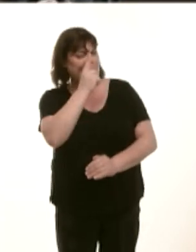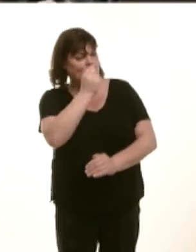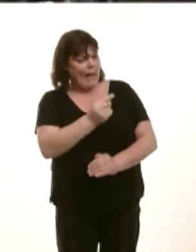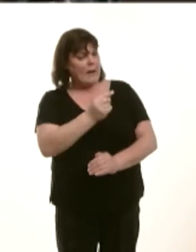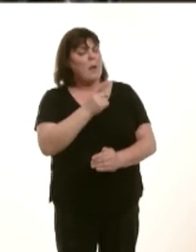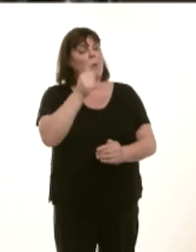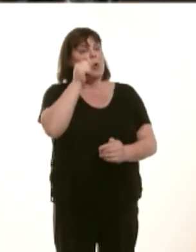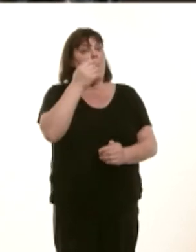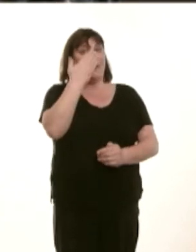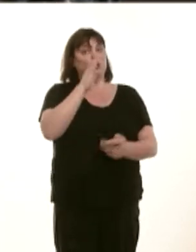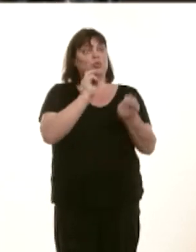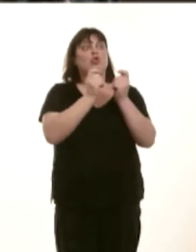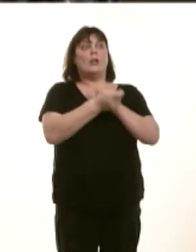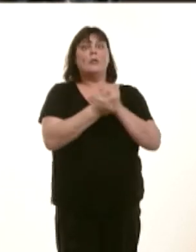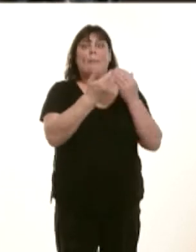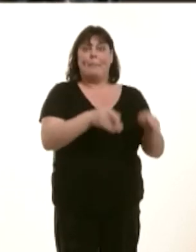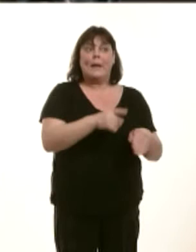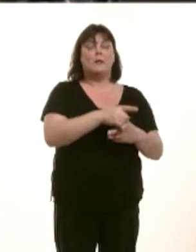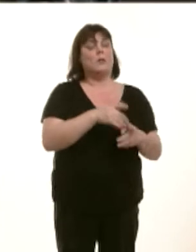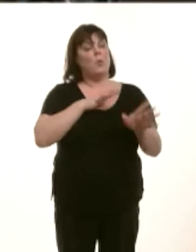that we would want and, of course, there is the support that we've put in place to help